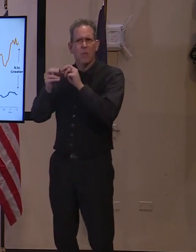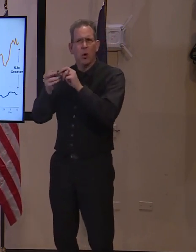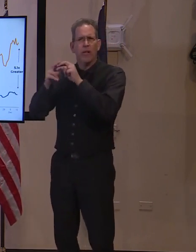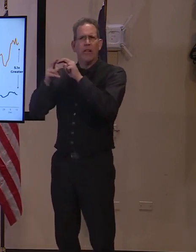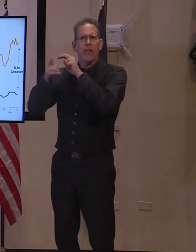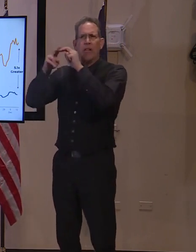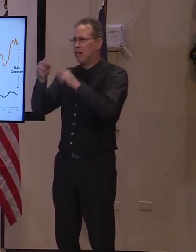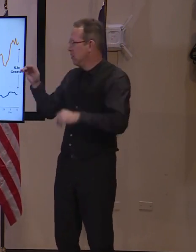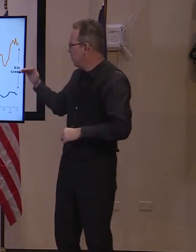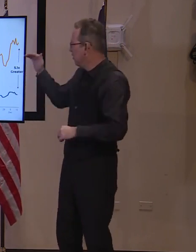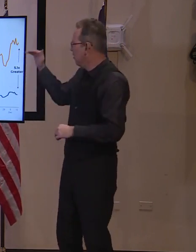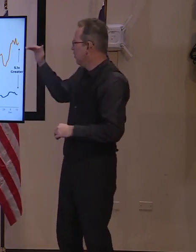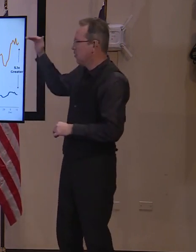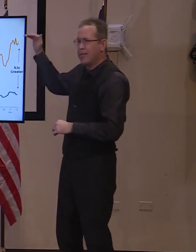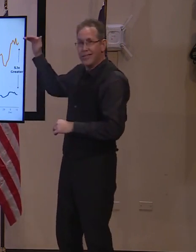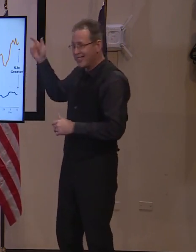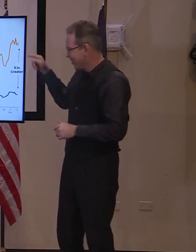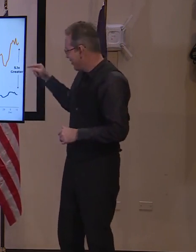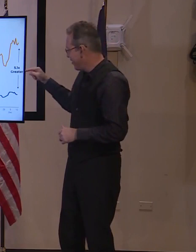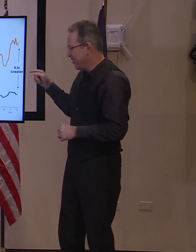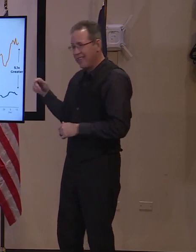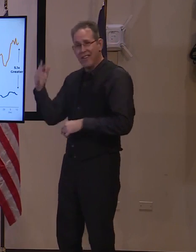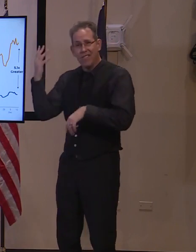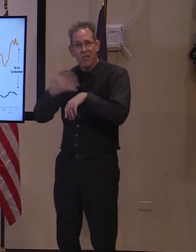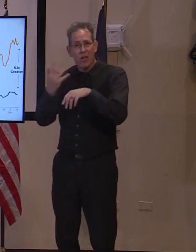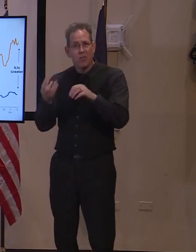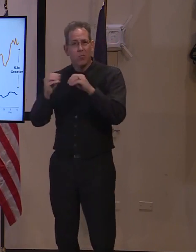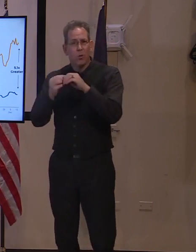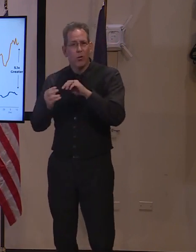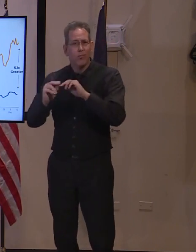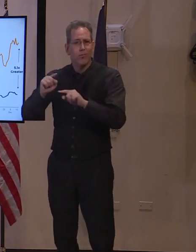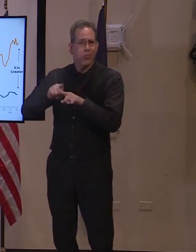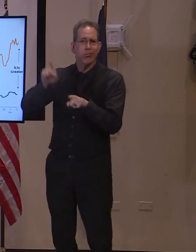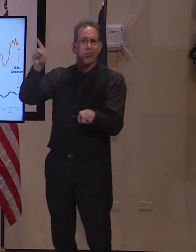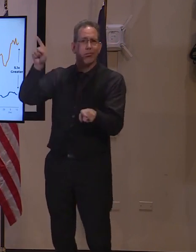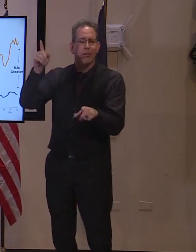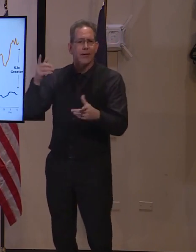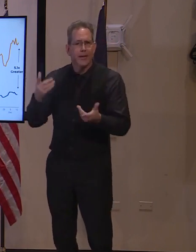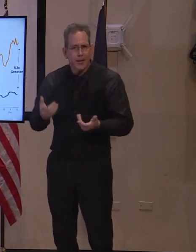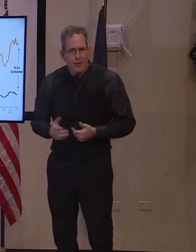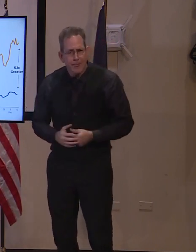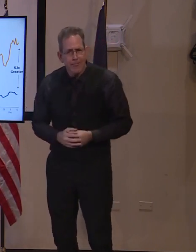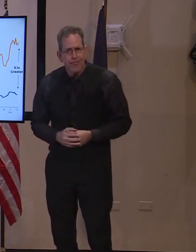vaccinated rate as well, decreasing about 16% over the last week, As the